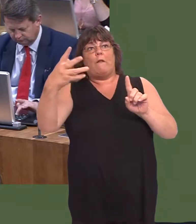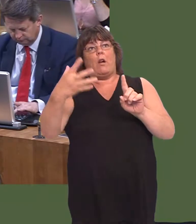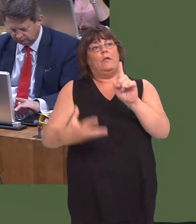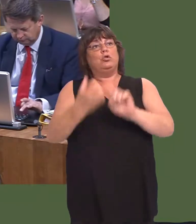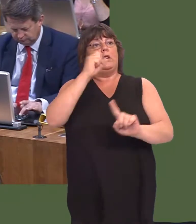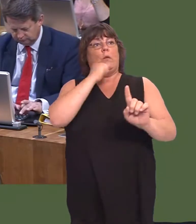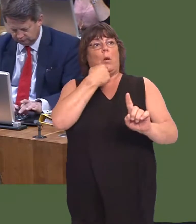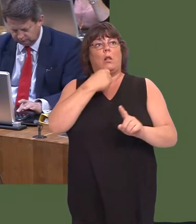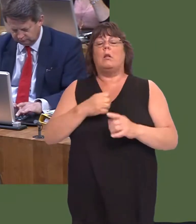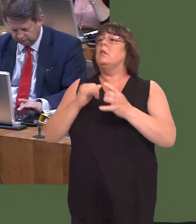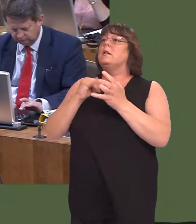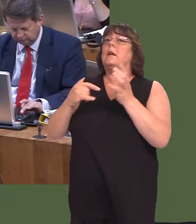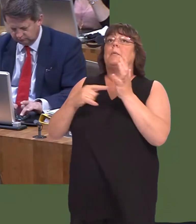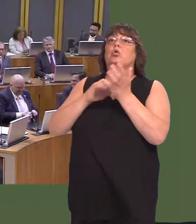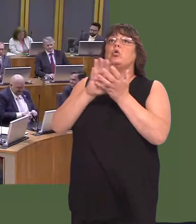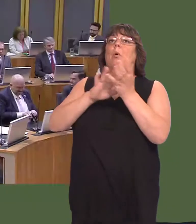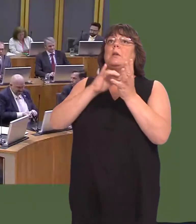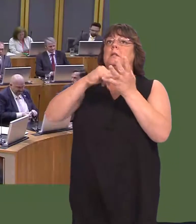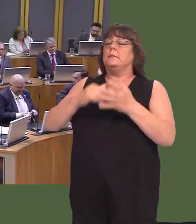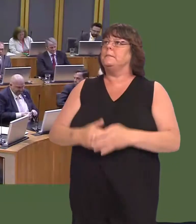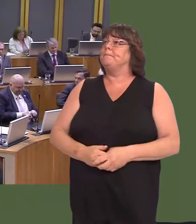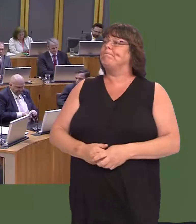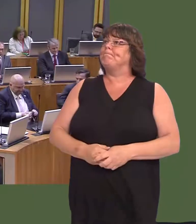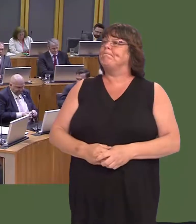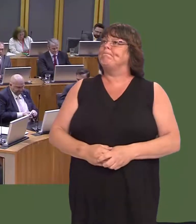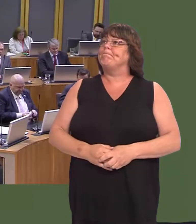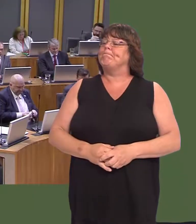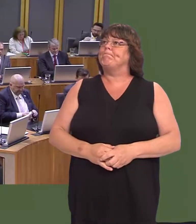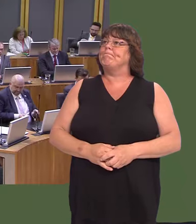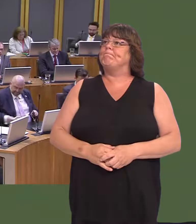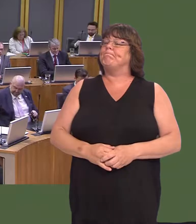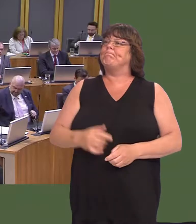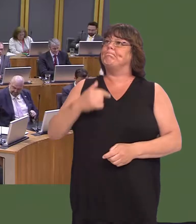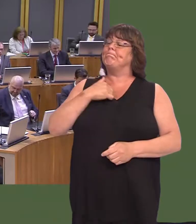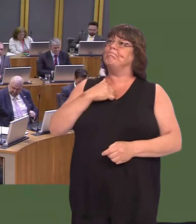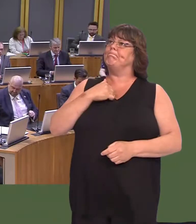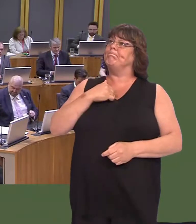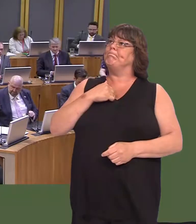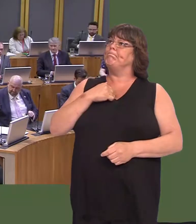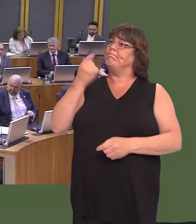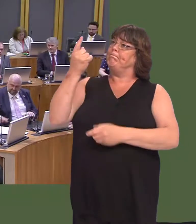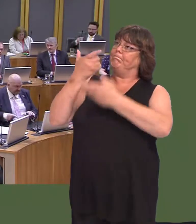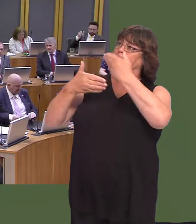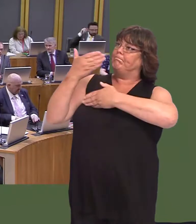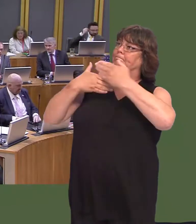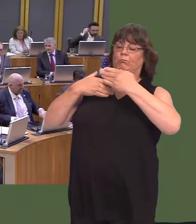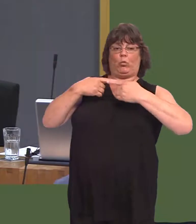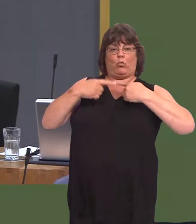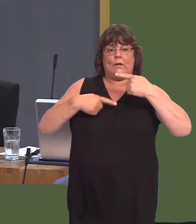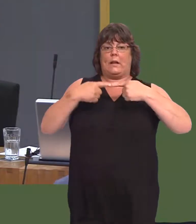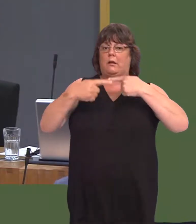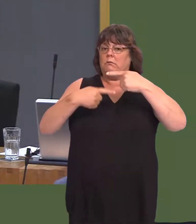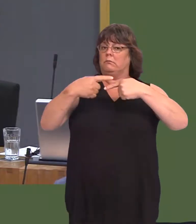Simon Thomas: Although I welcome the success in this area of recycling, itís true to say